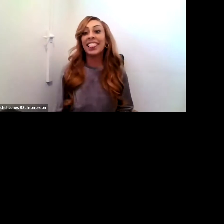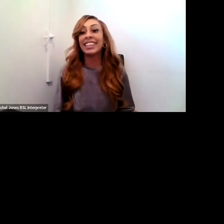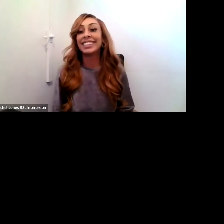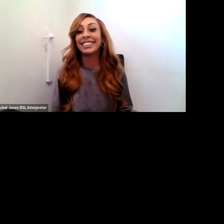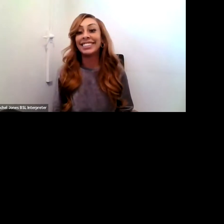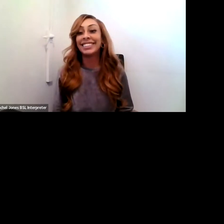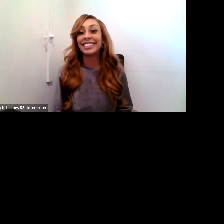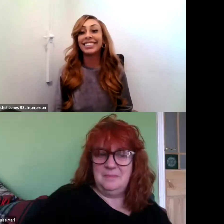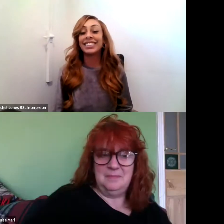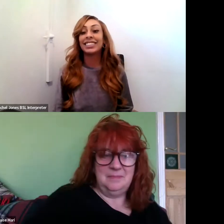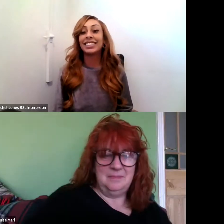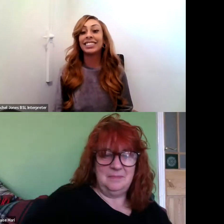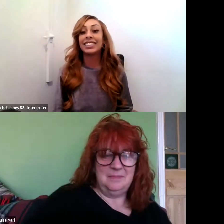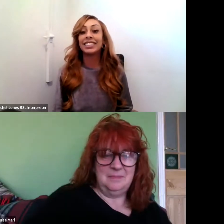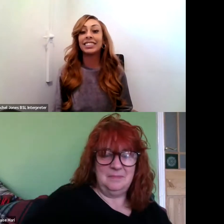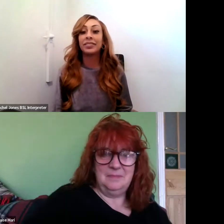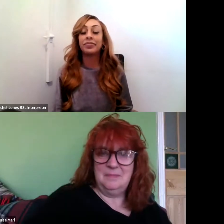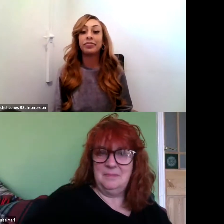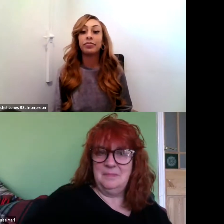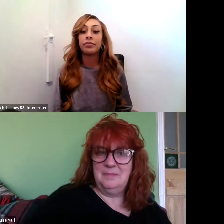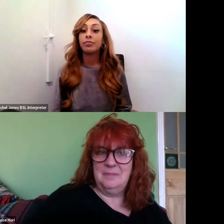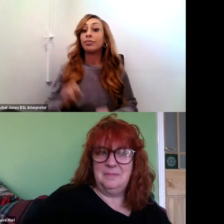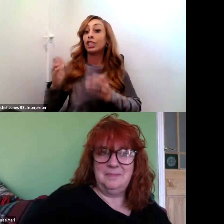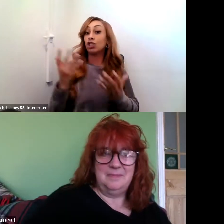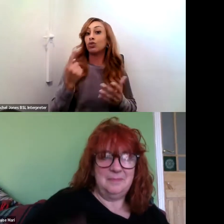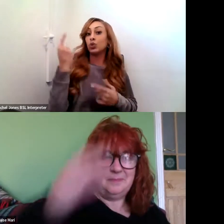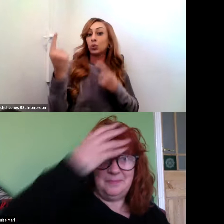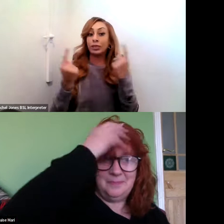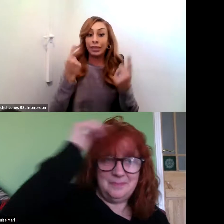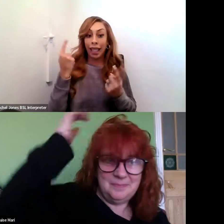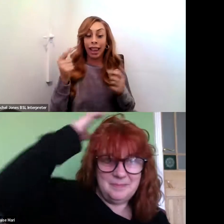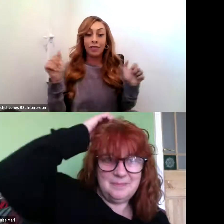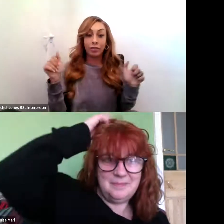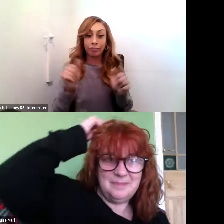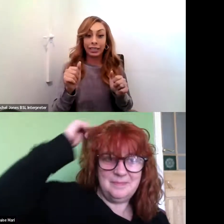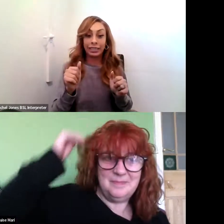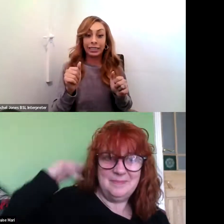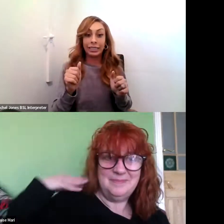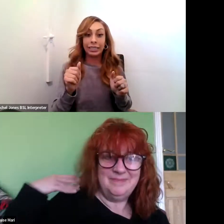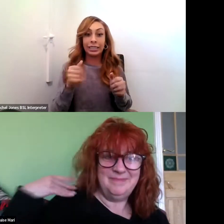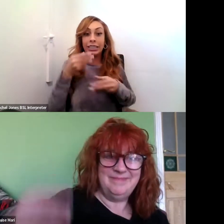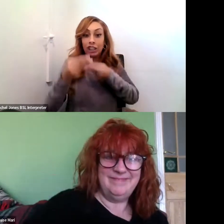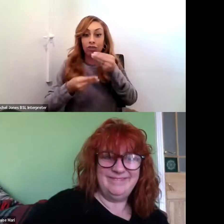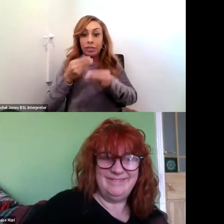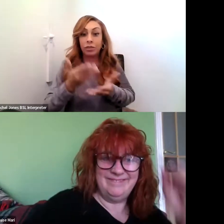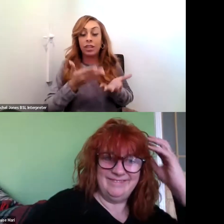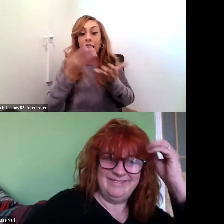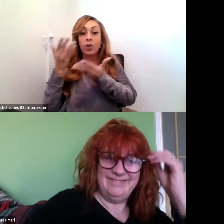But if I could invite you to introduce yourselves with a brief description. I am going to pass the microphone first of all to Nigel,